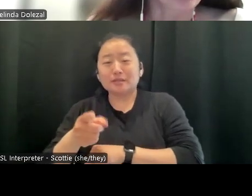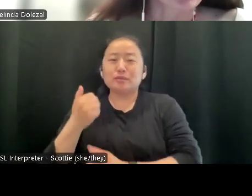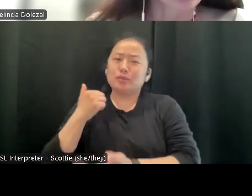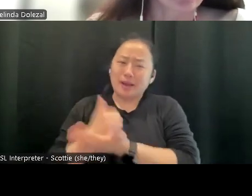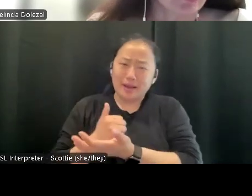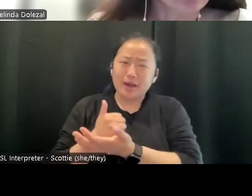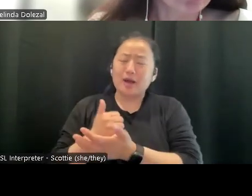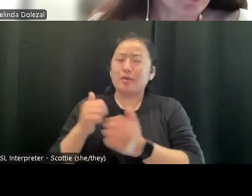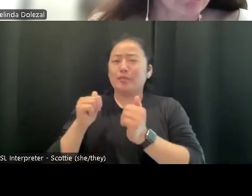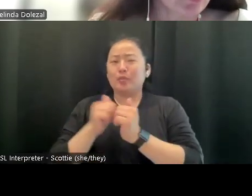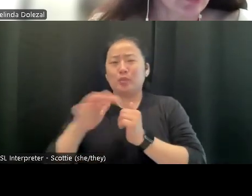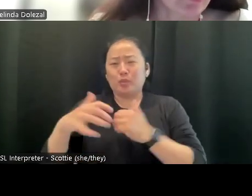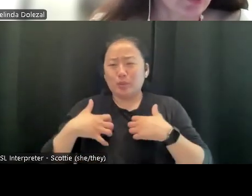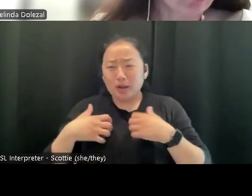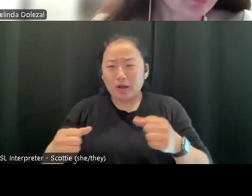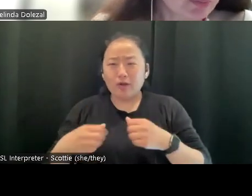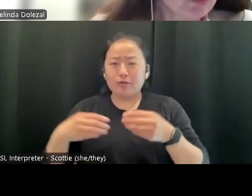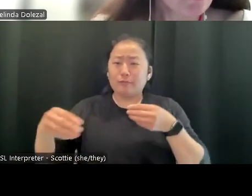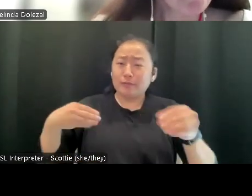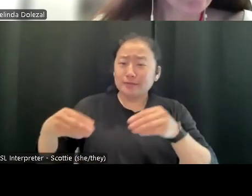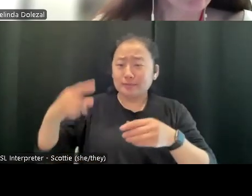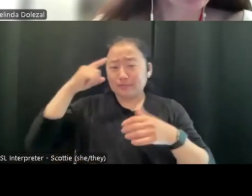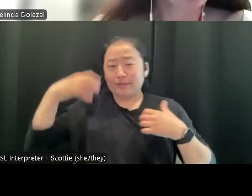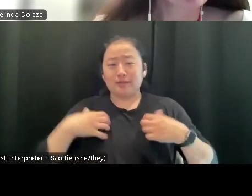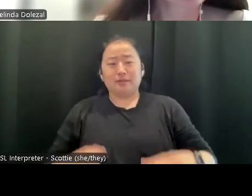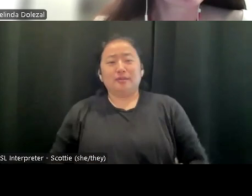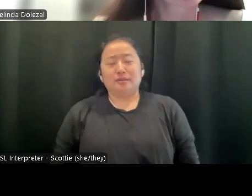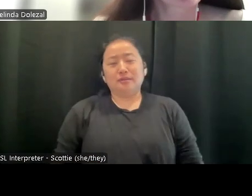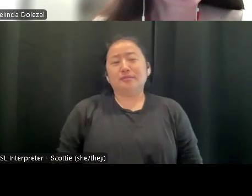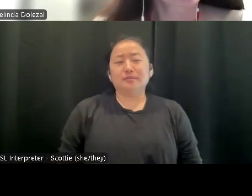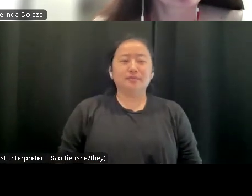flexibility, and mental health really. One of the gratest strengths of frame